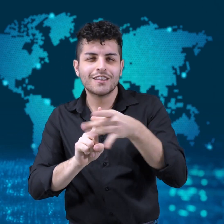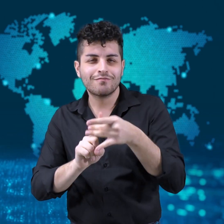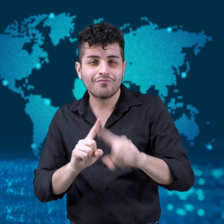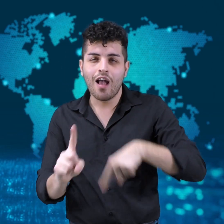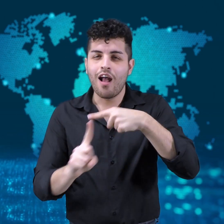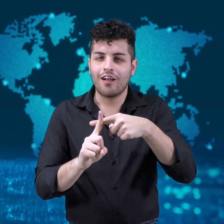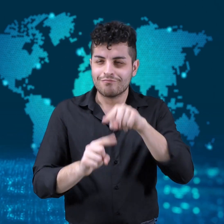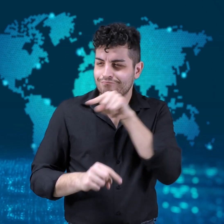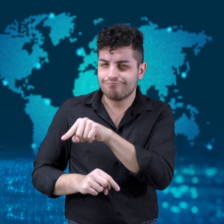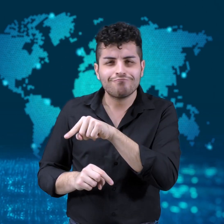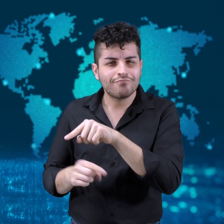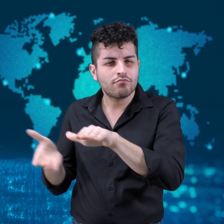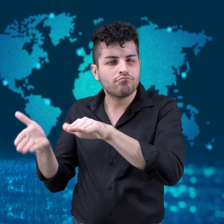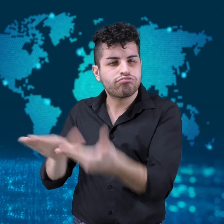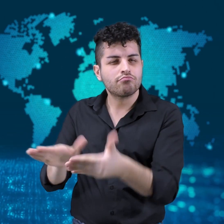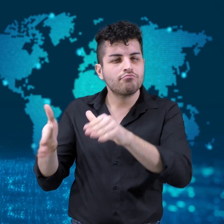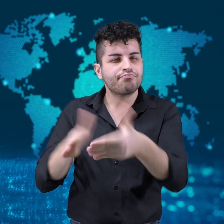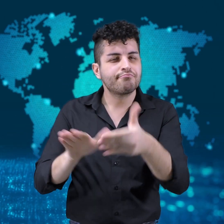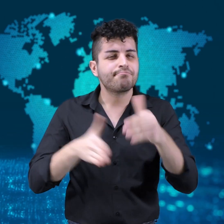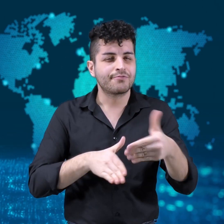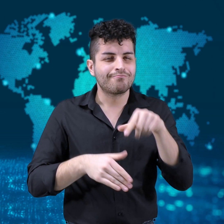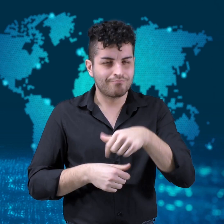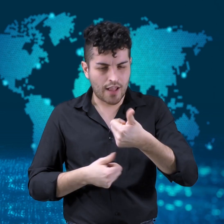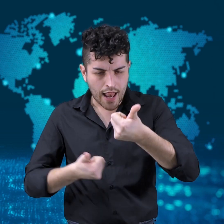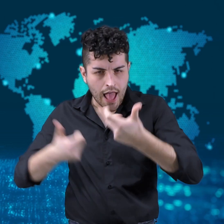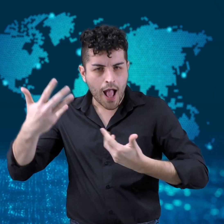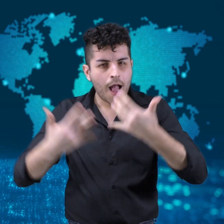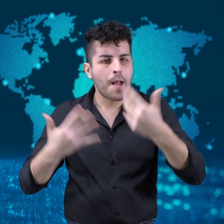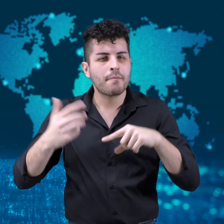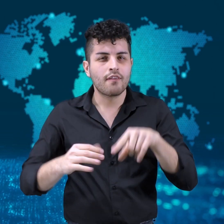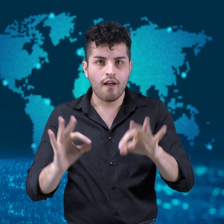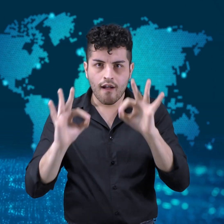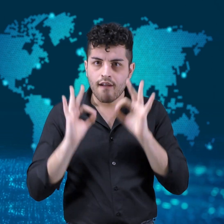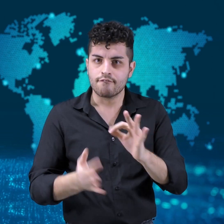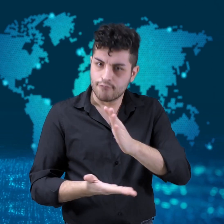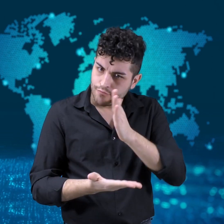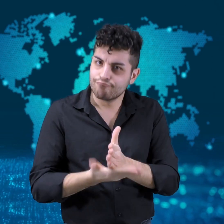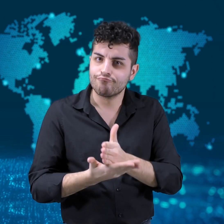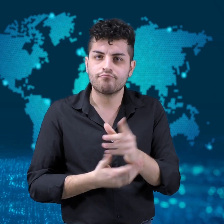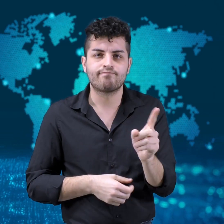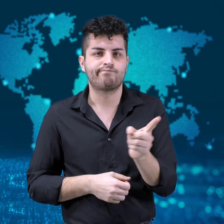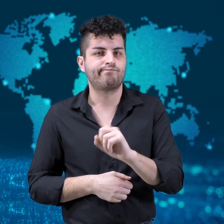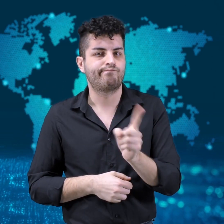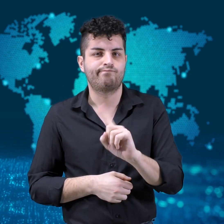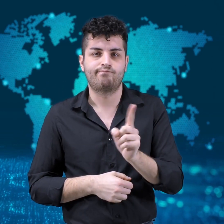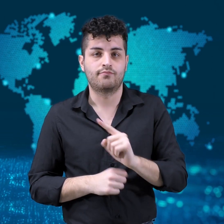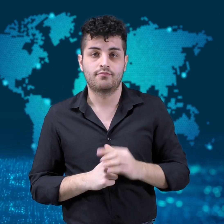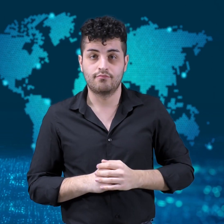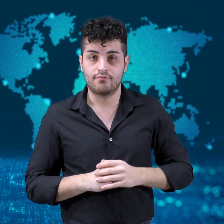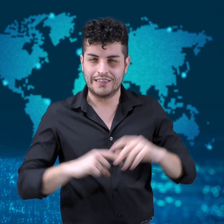Leaked Chinese documents show that at the beginning,